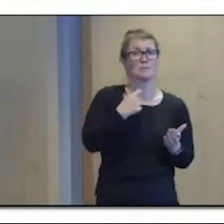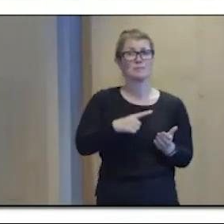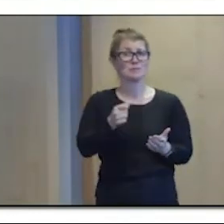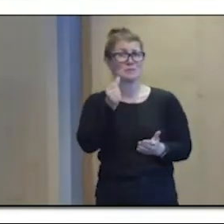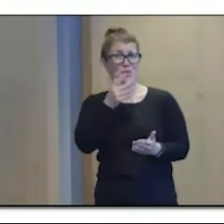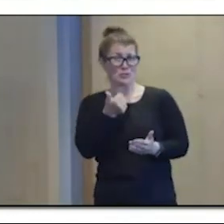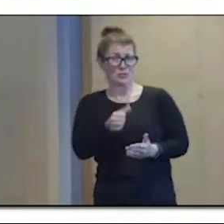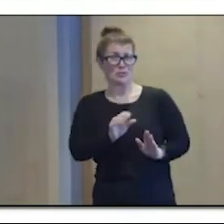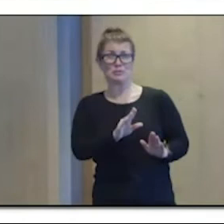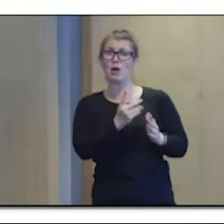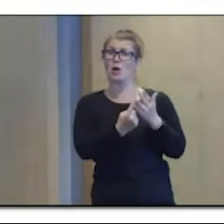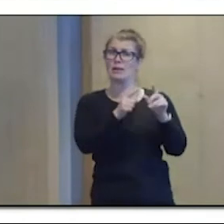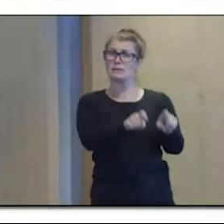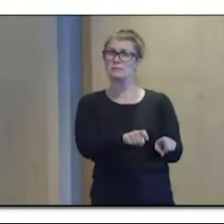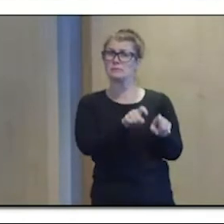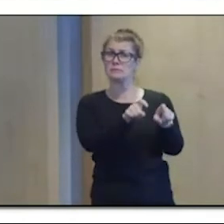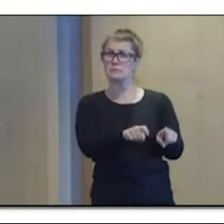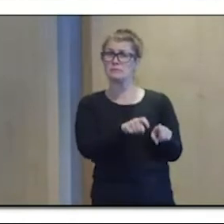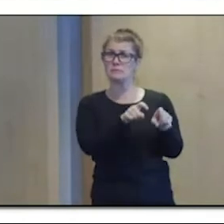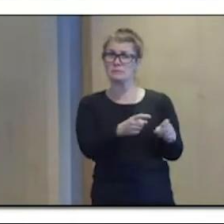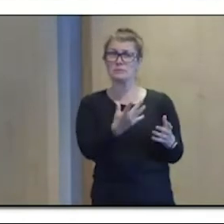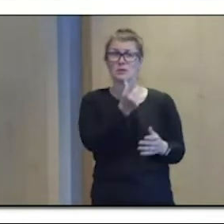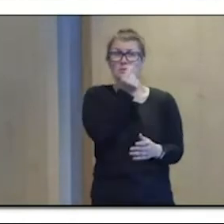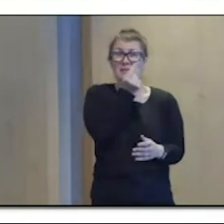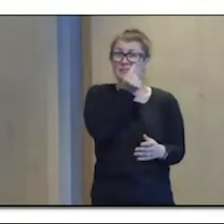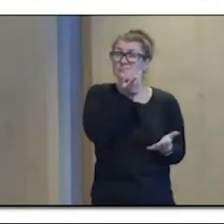be sitting there that capacity would be sitting unused so we need to think